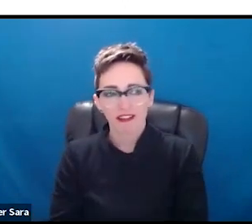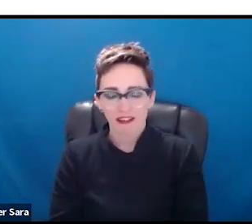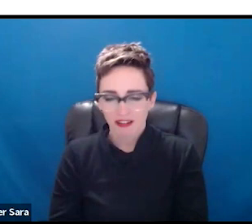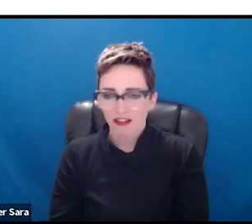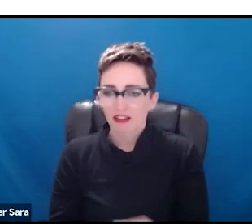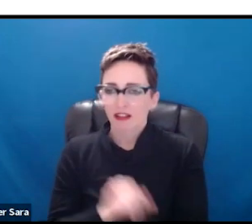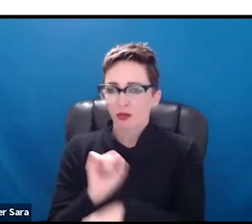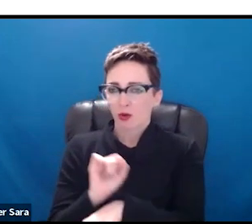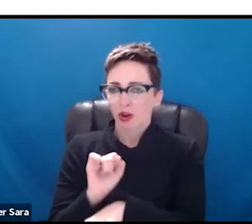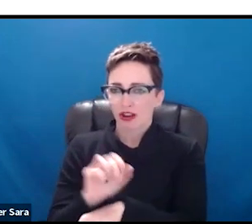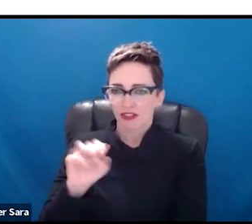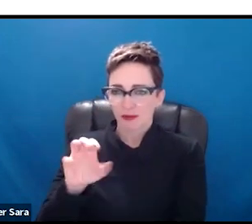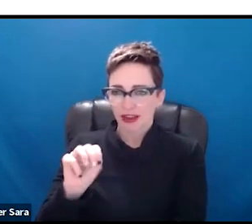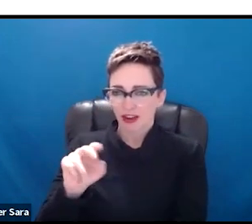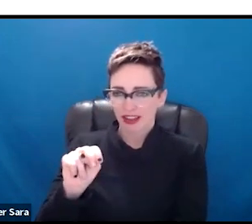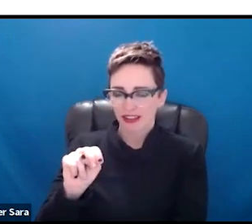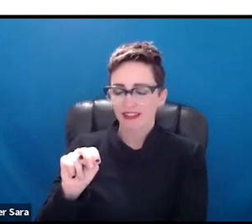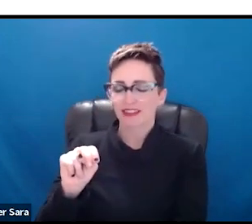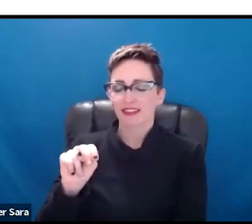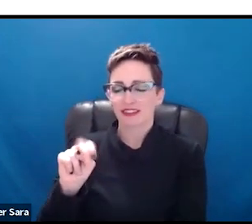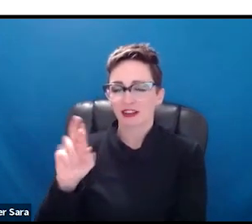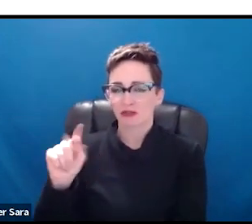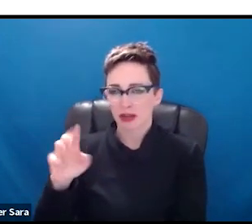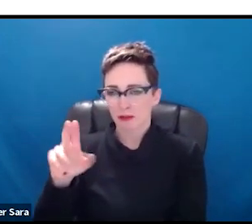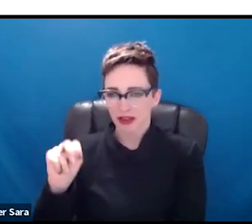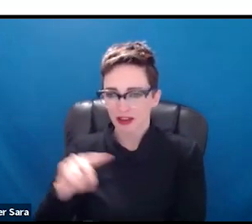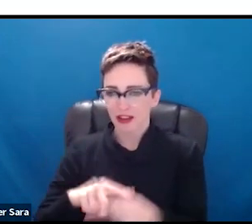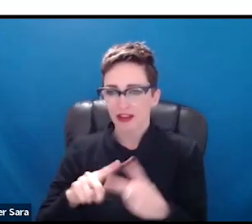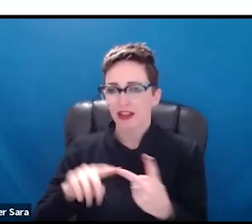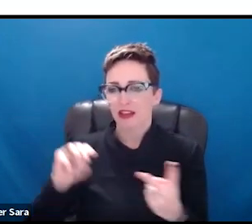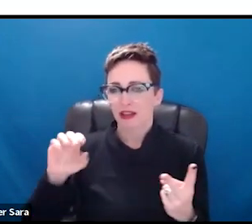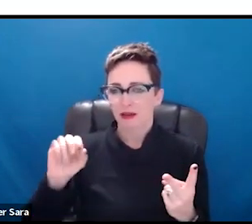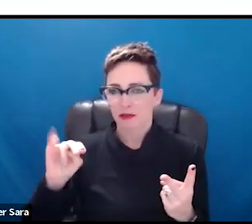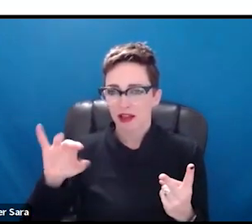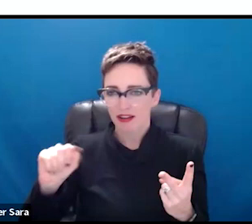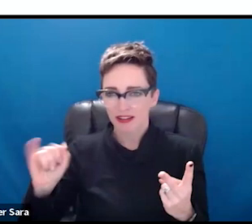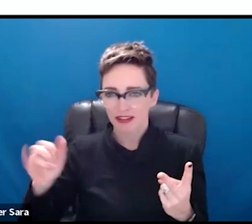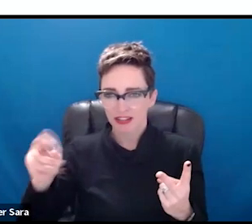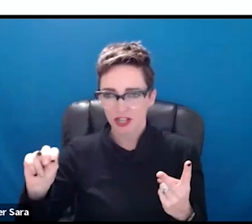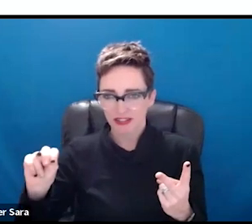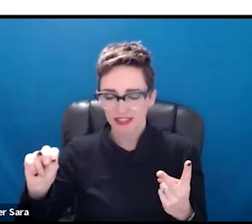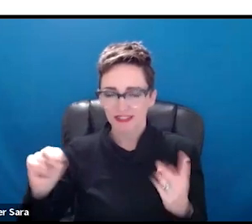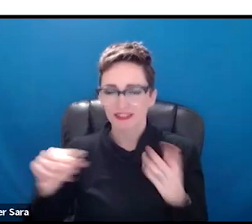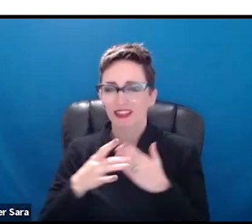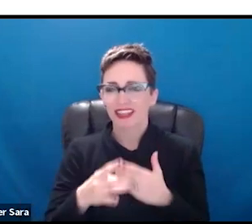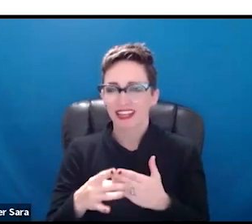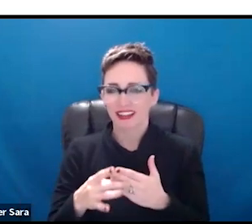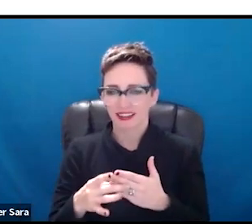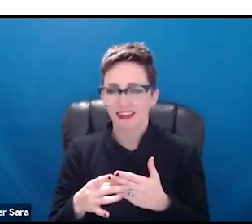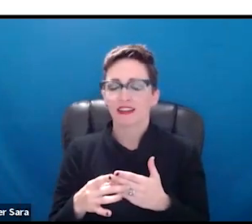Rittmon, as a leader of SAMHSA and Monica Johnson leading the 988 Crisis Office.